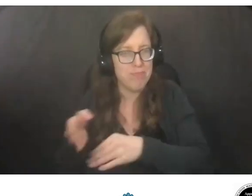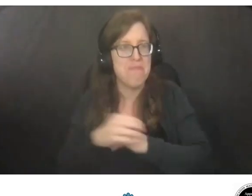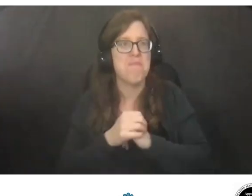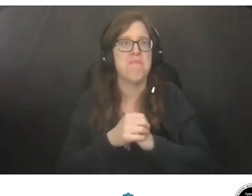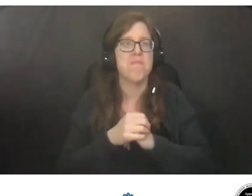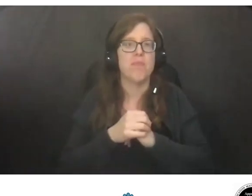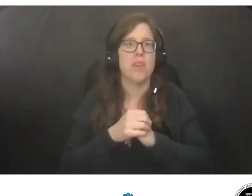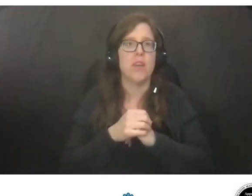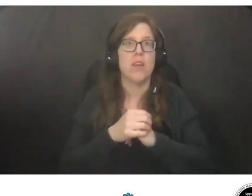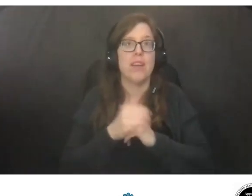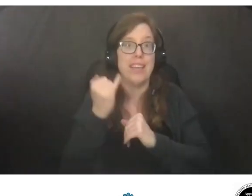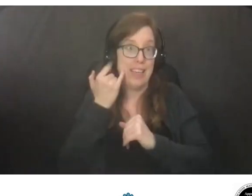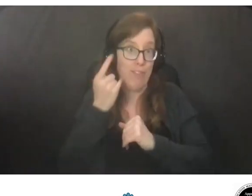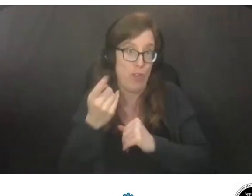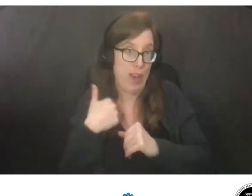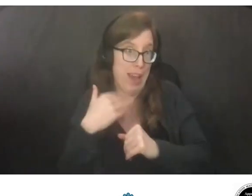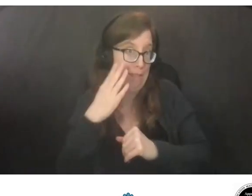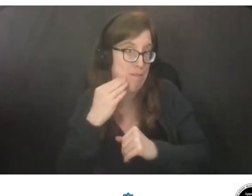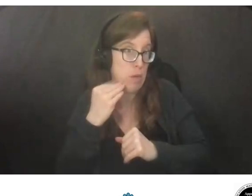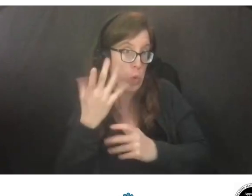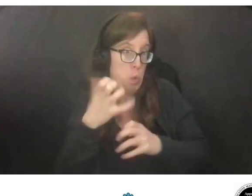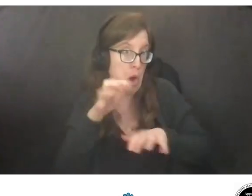If you have experiences you want to share in the chat,